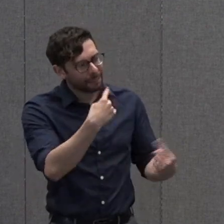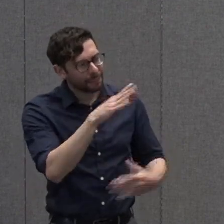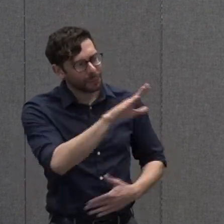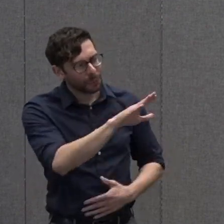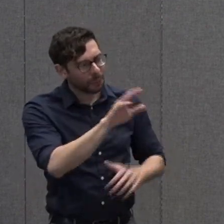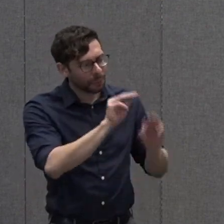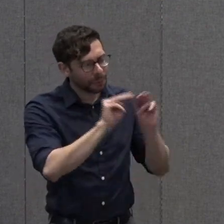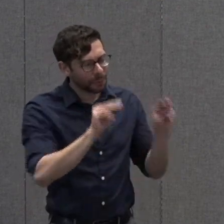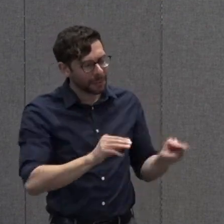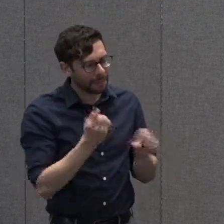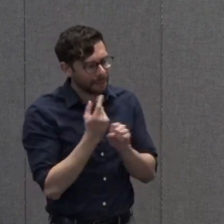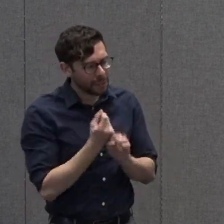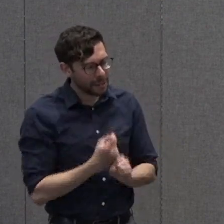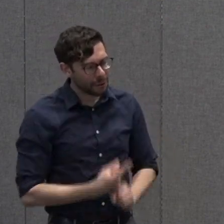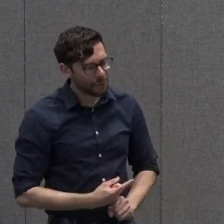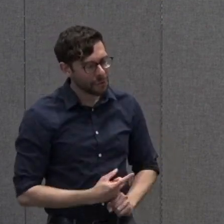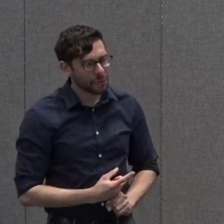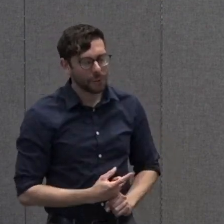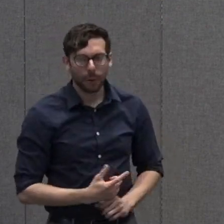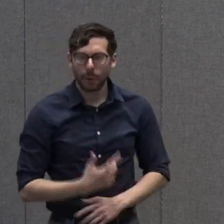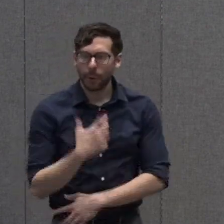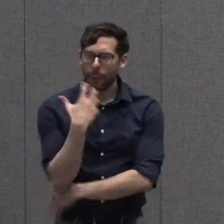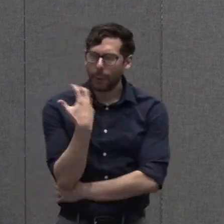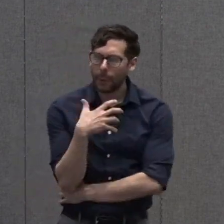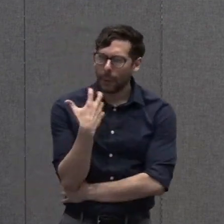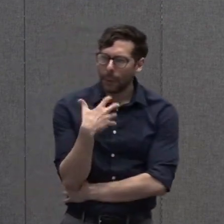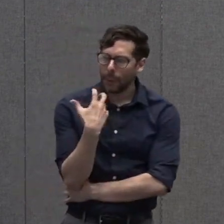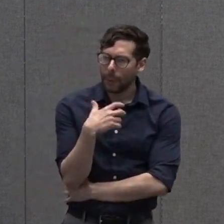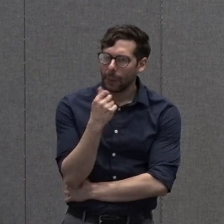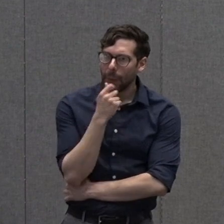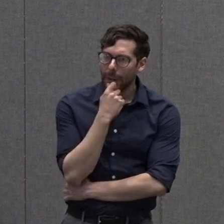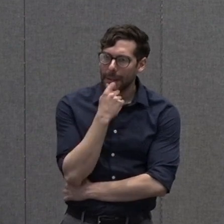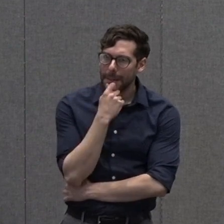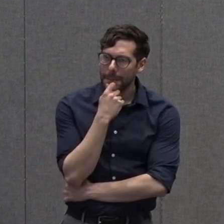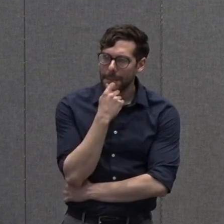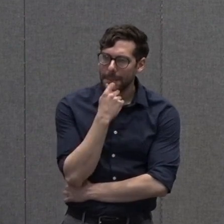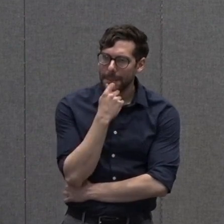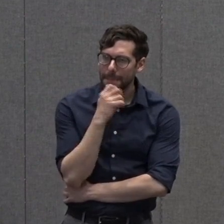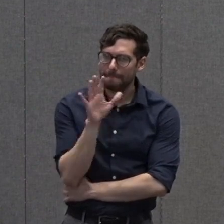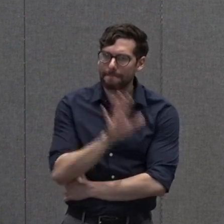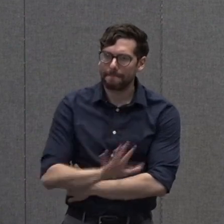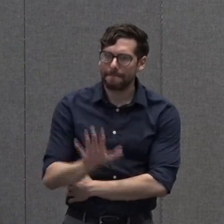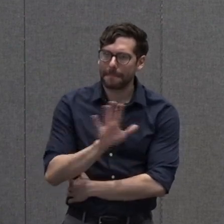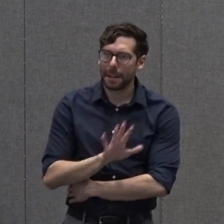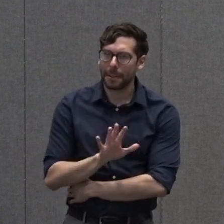Oh boy, oh boy, oh boy, kids? Maybe 25,000.